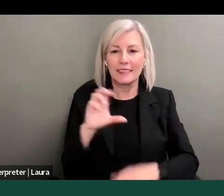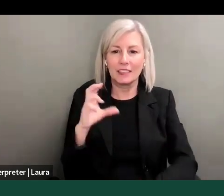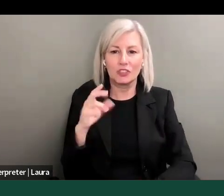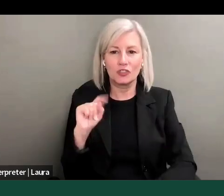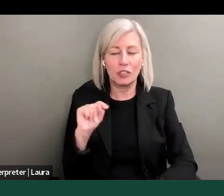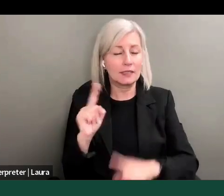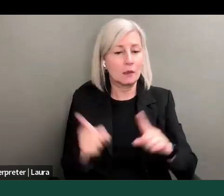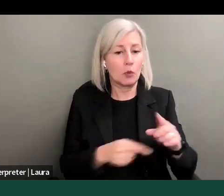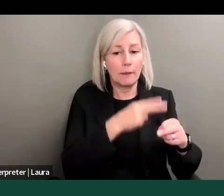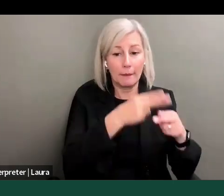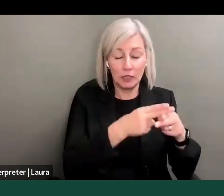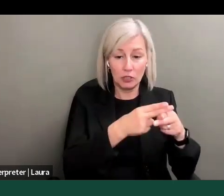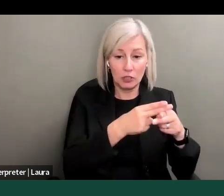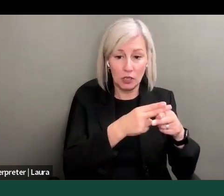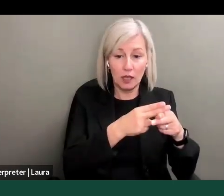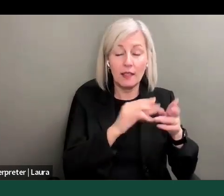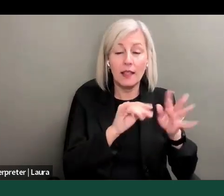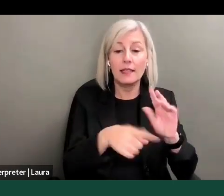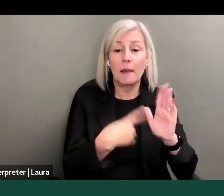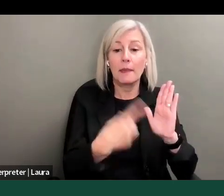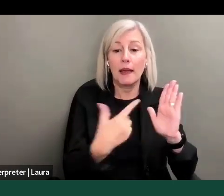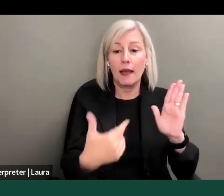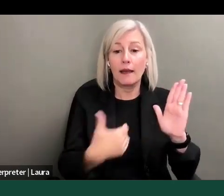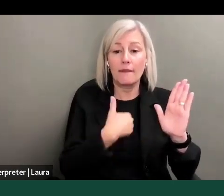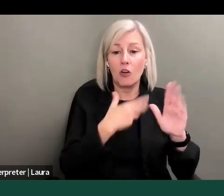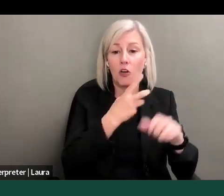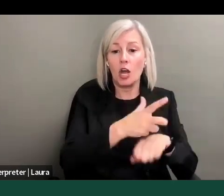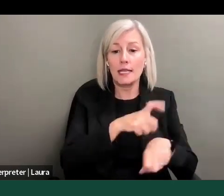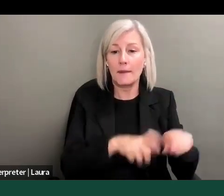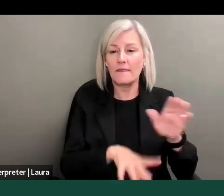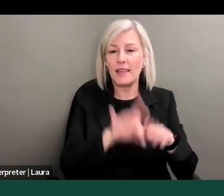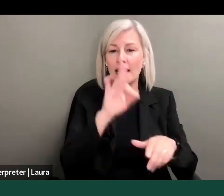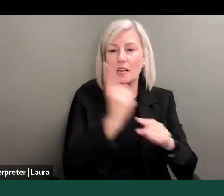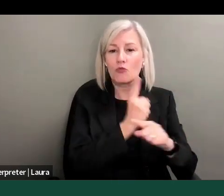mentioned that they sometimes have difficulty finding an appropriate room